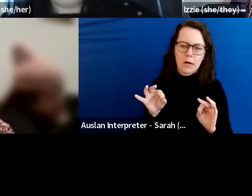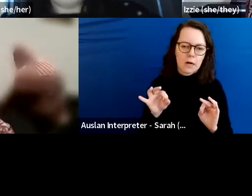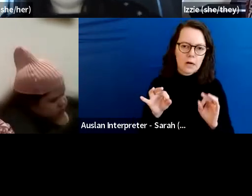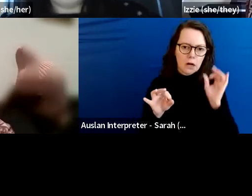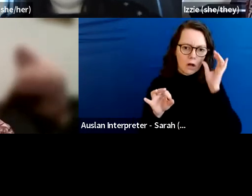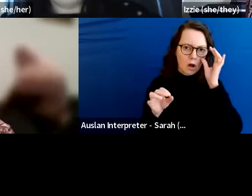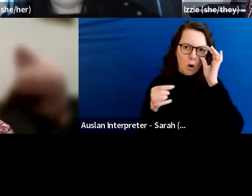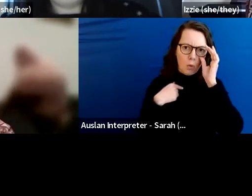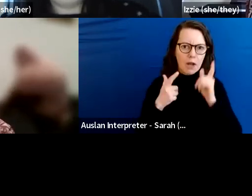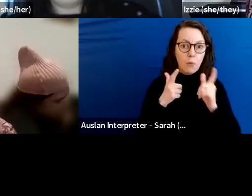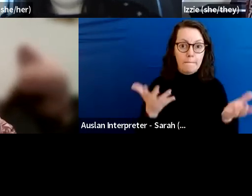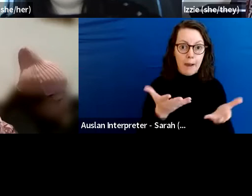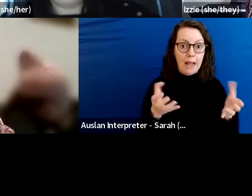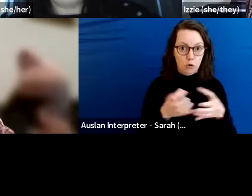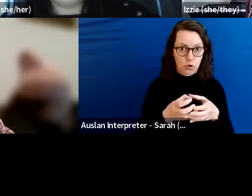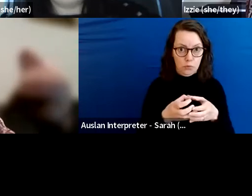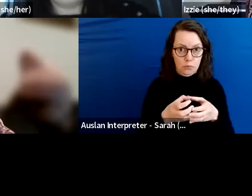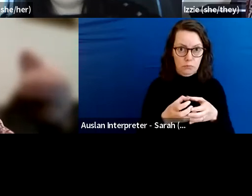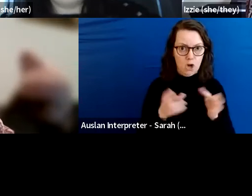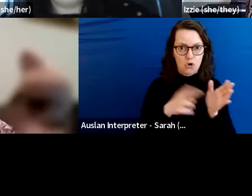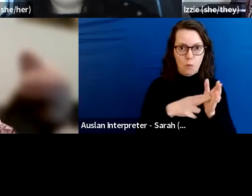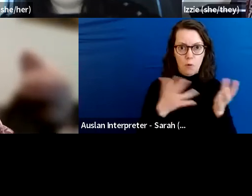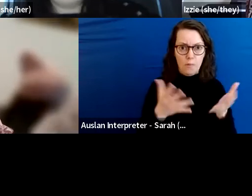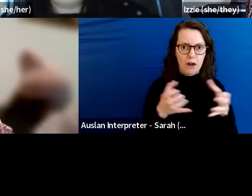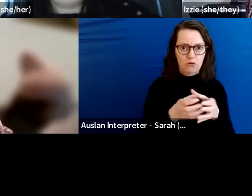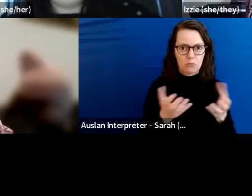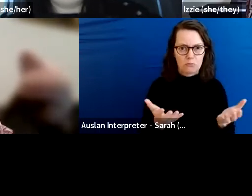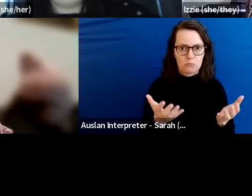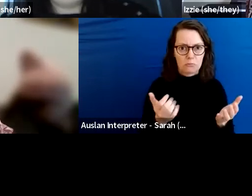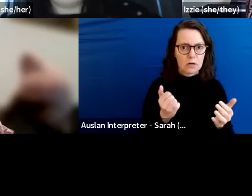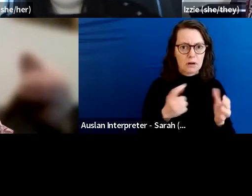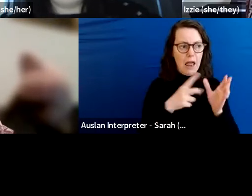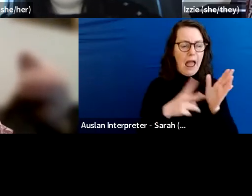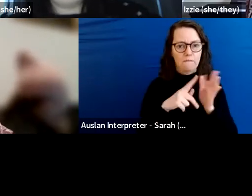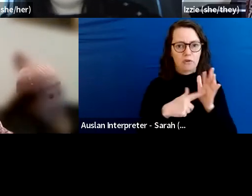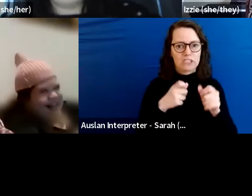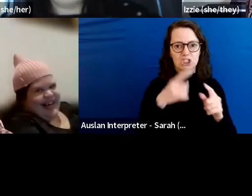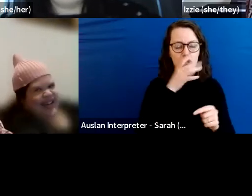As I said earlier, we did go to a playgroup and it was a normal playgroup so it was just all average kids.